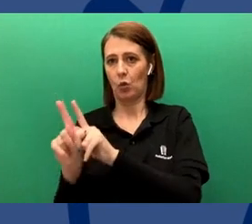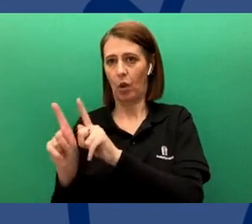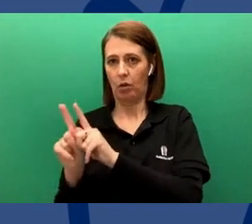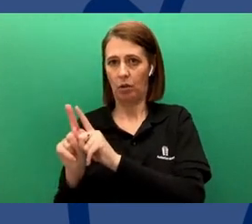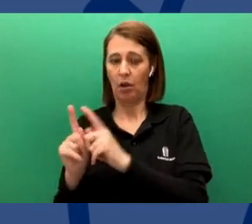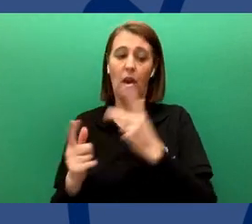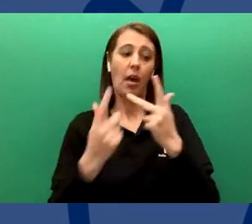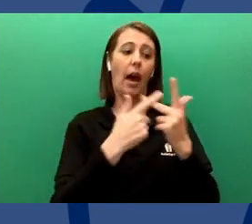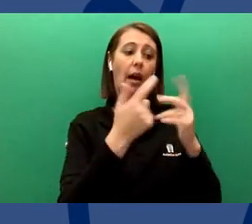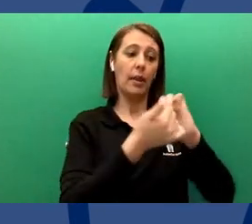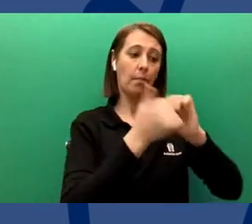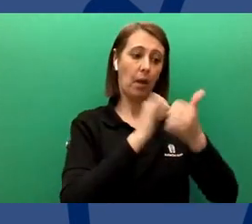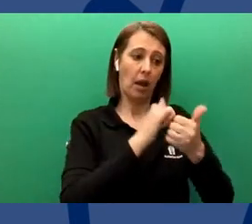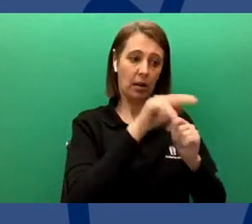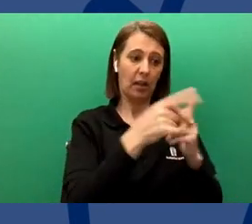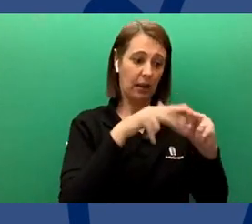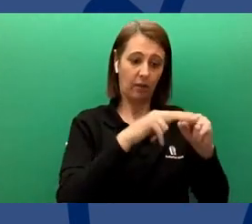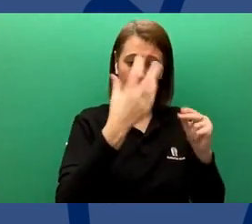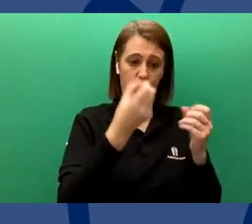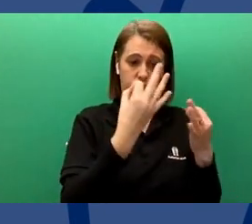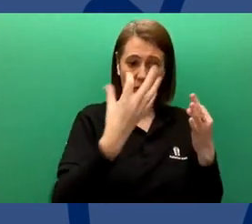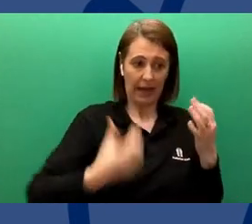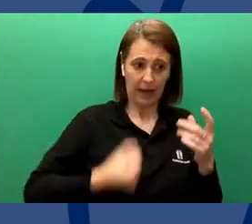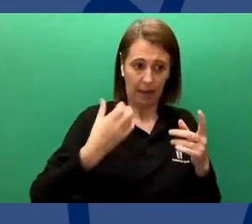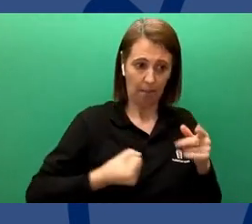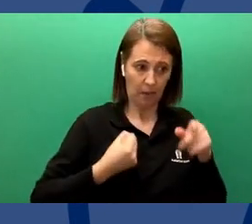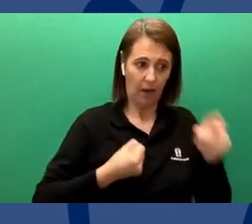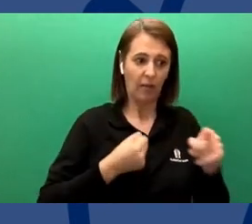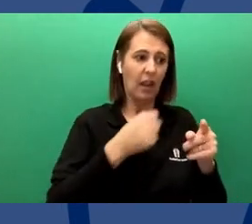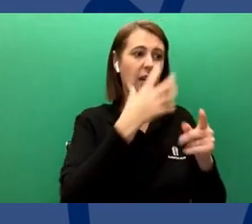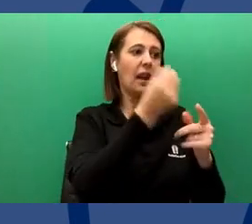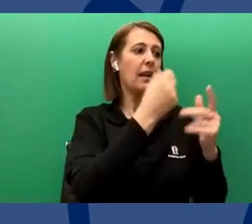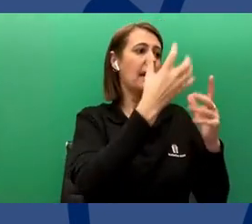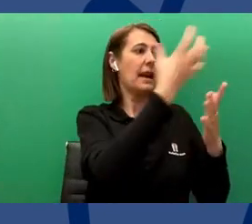not deriving any income for it and they get income from somewhere else, then whether or